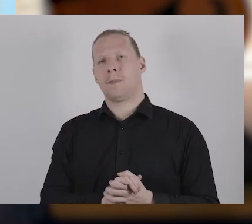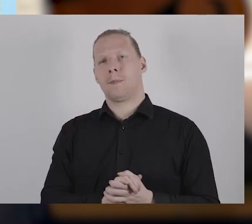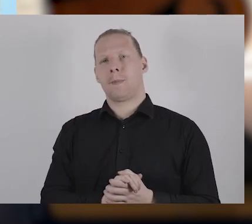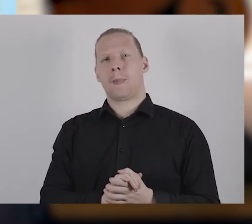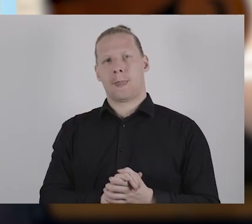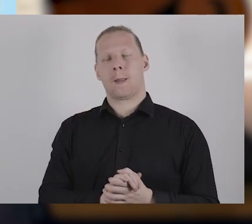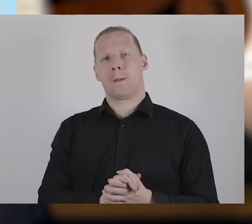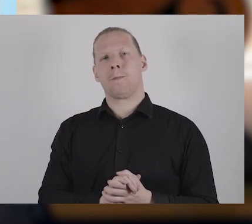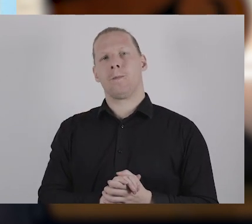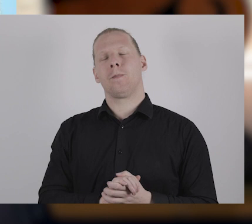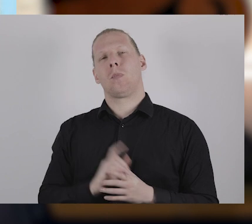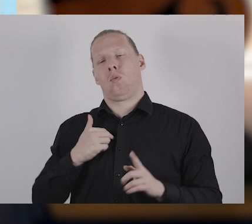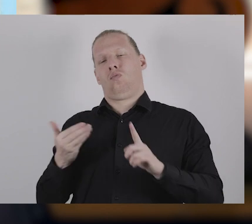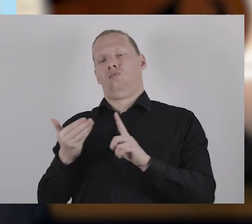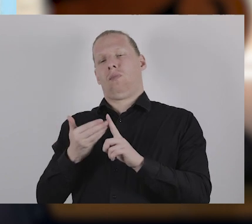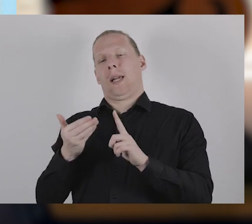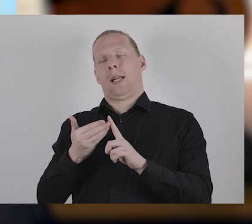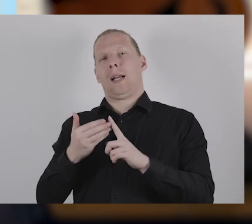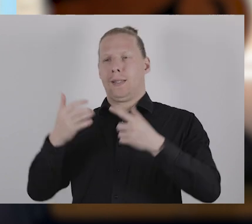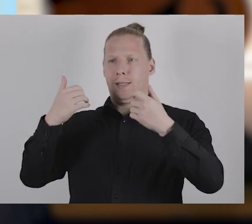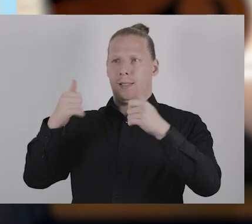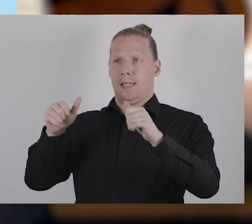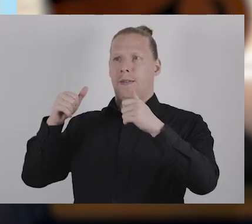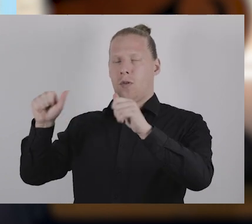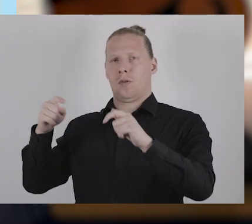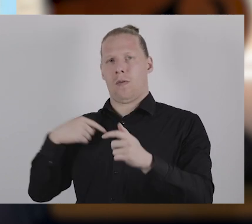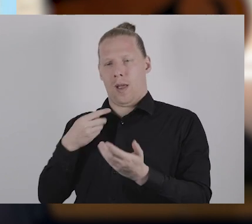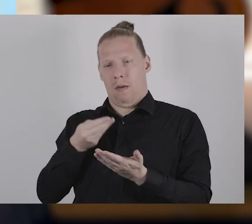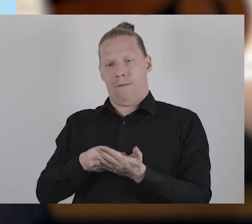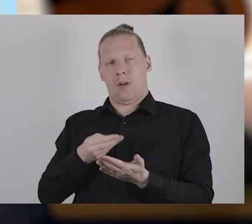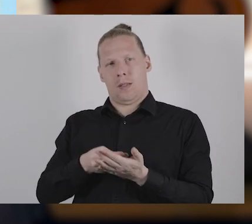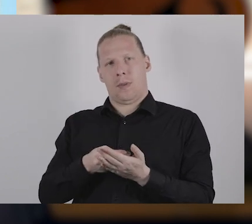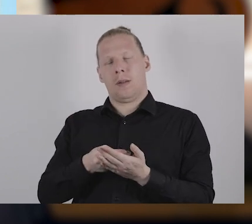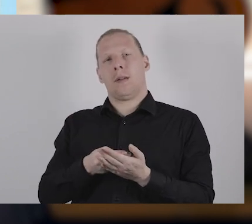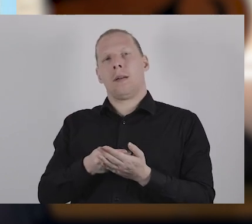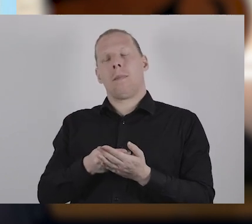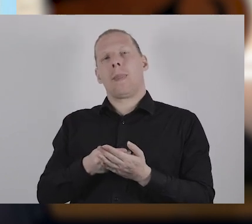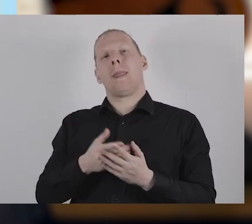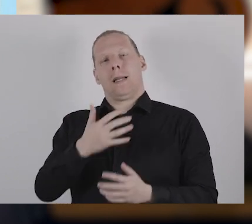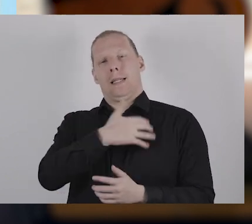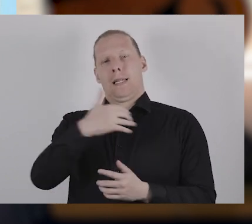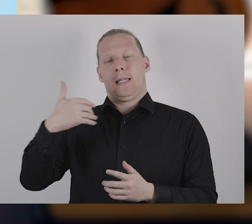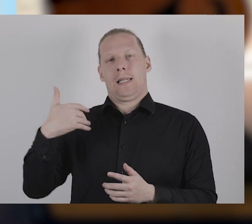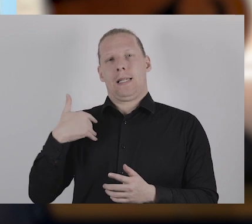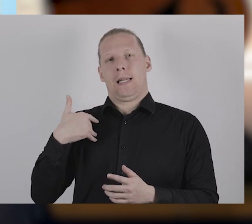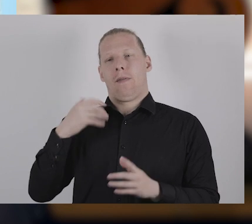In recognition of the demand and success of the initial investment, as well as ongoing challenges brought about by the pandemic,